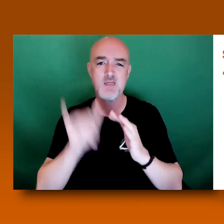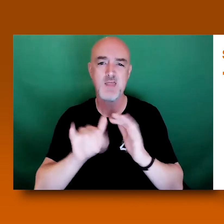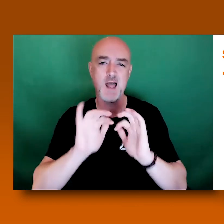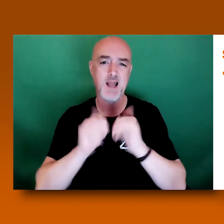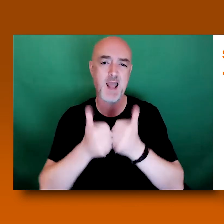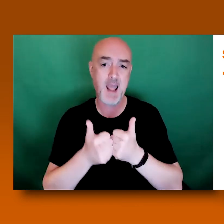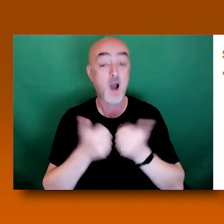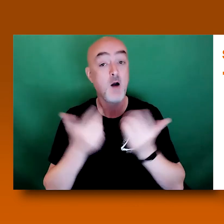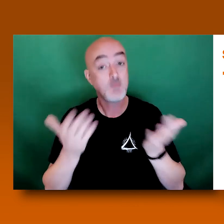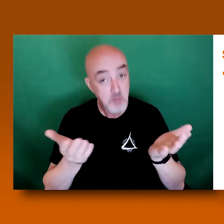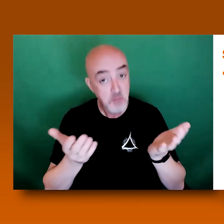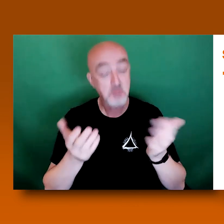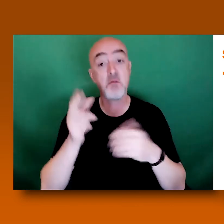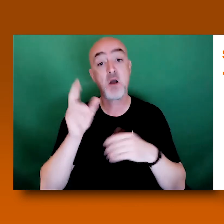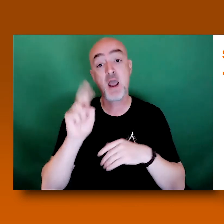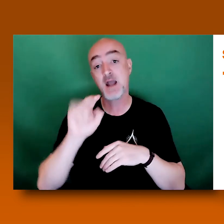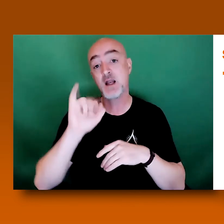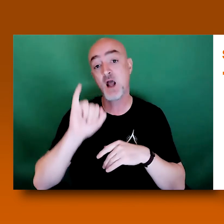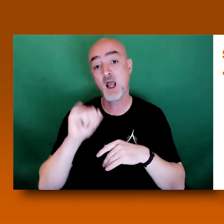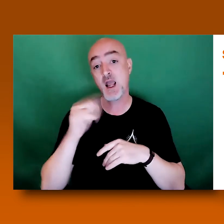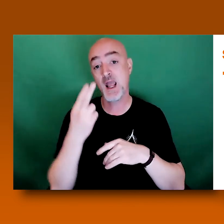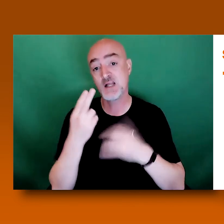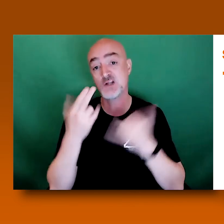and what expertise you bring to the table.